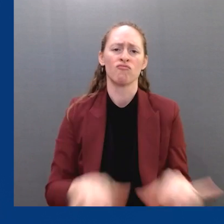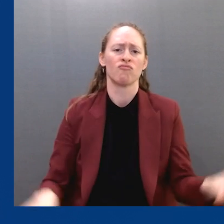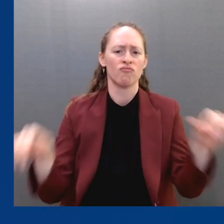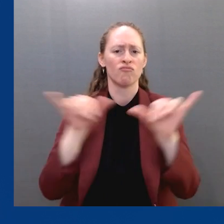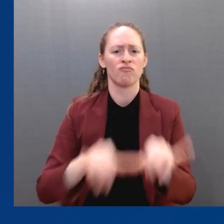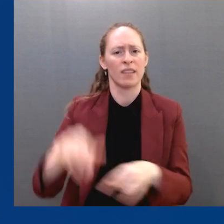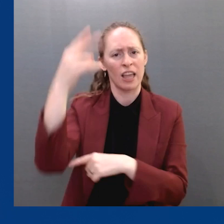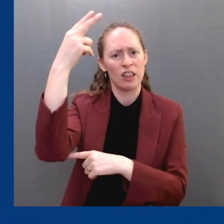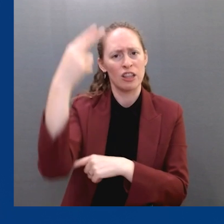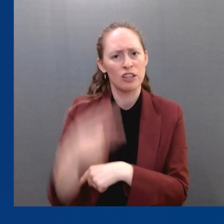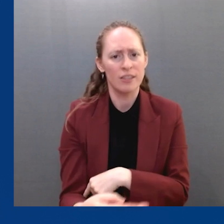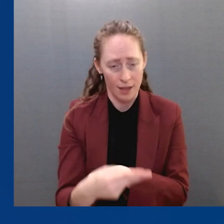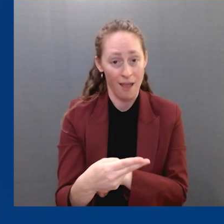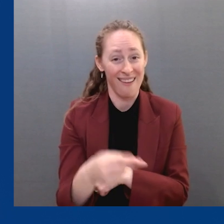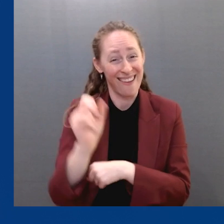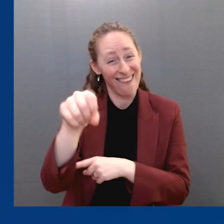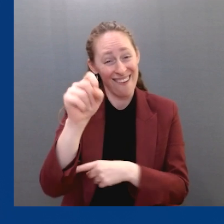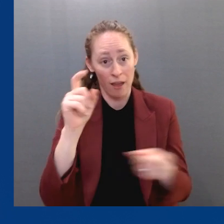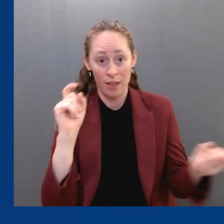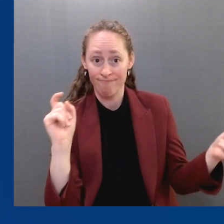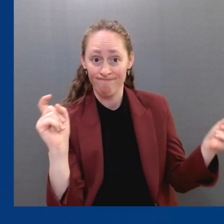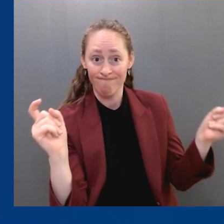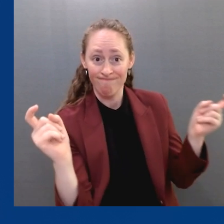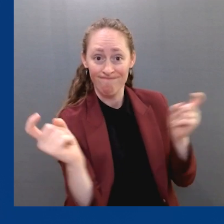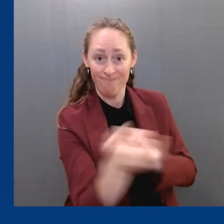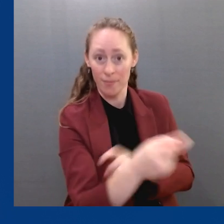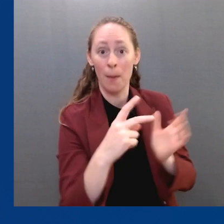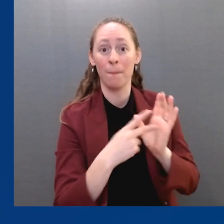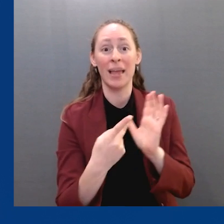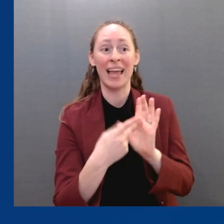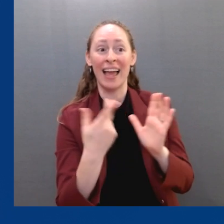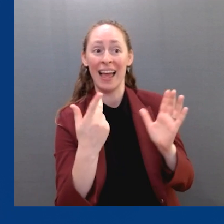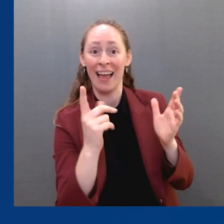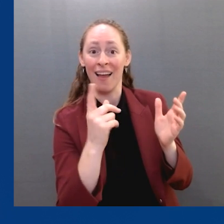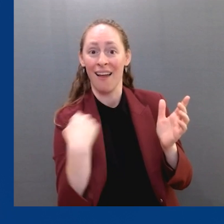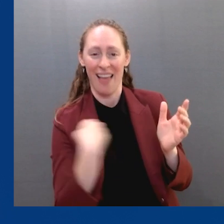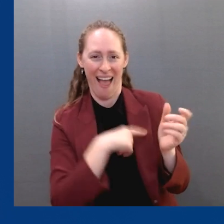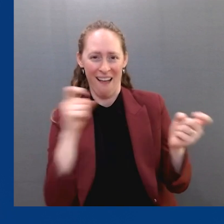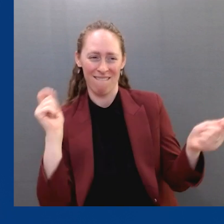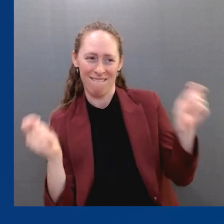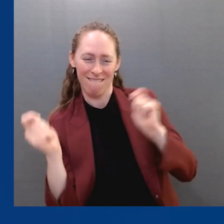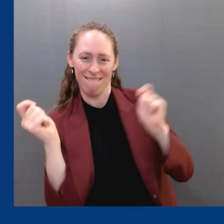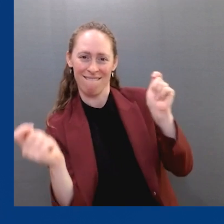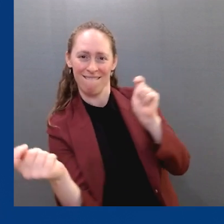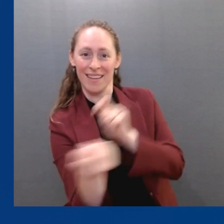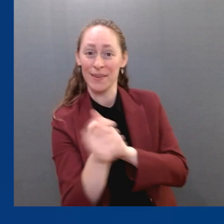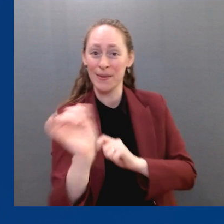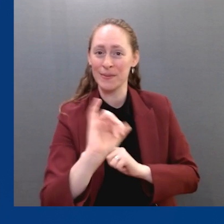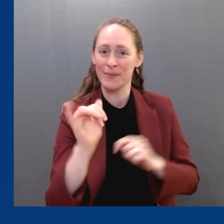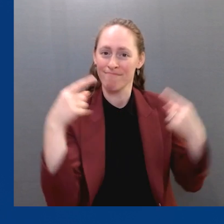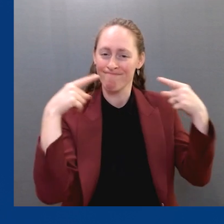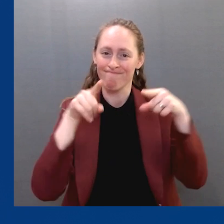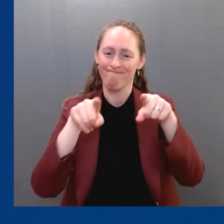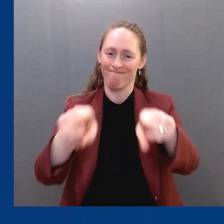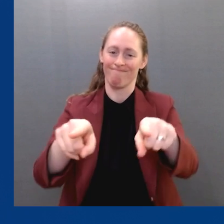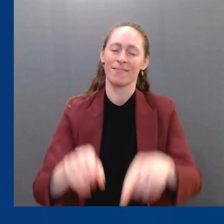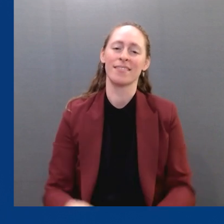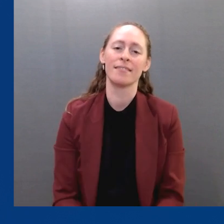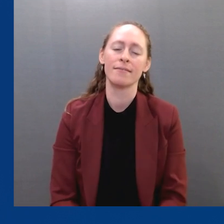our response and guidance must evolve with it. Thank you. And I'll now turn things over to Dr. Fauci. Dr. Fauci: Thank you very much,